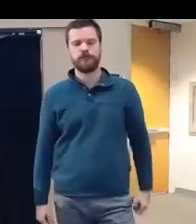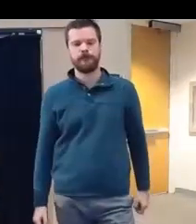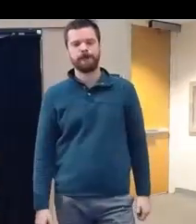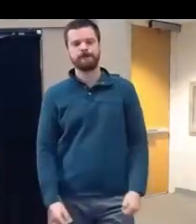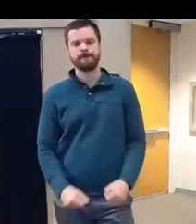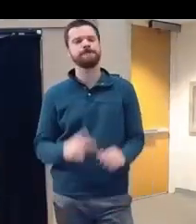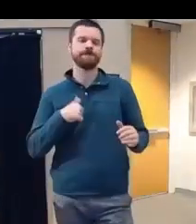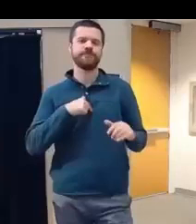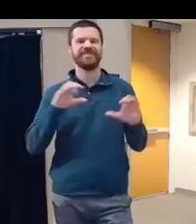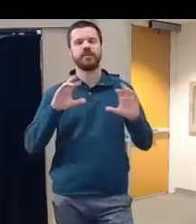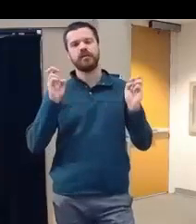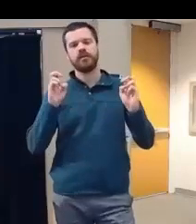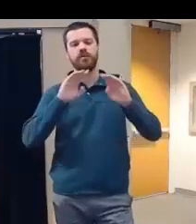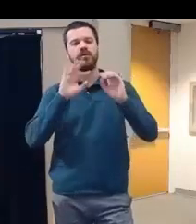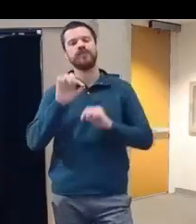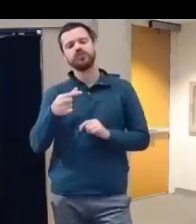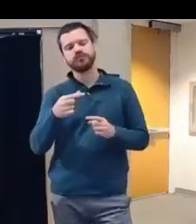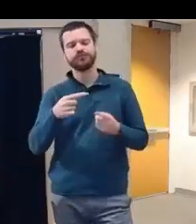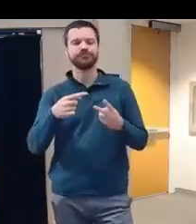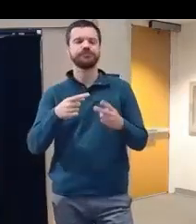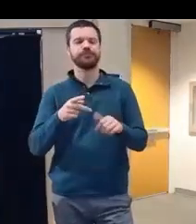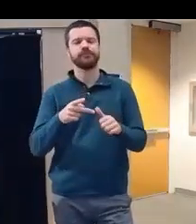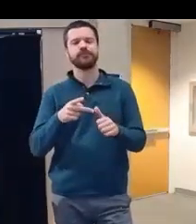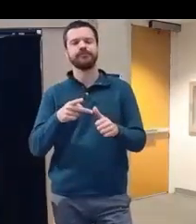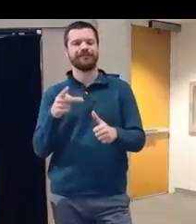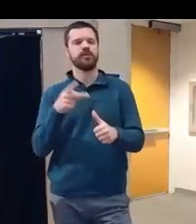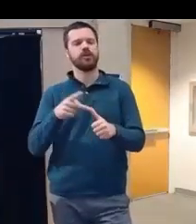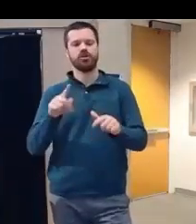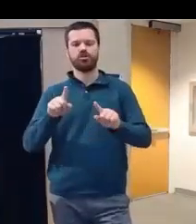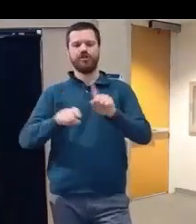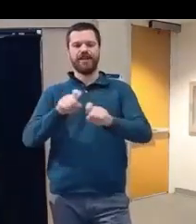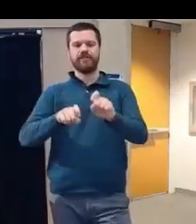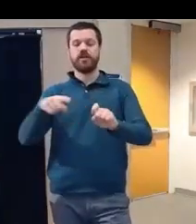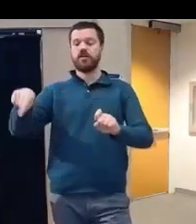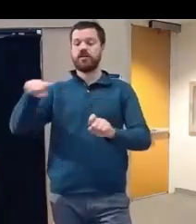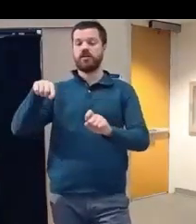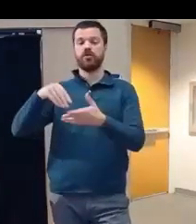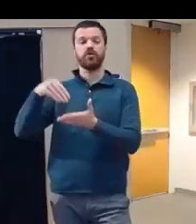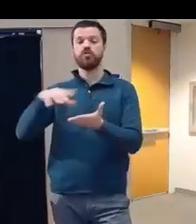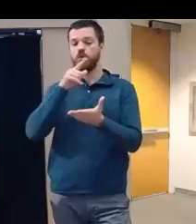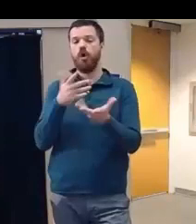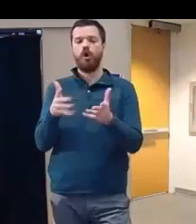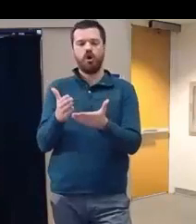um kind of a focus group and preliminary survey from students who had completed the clerkship in